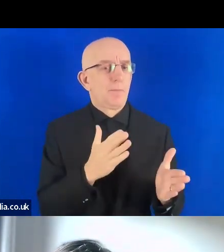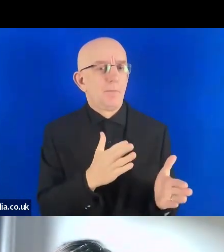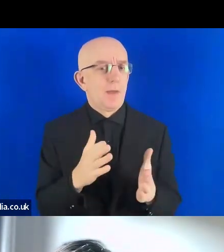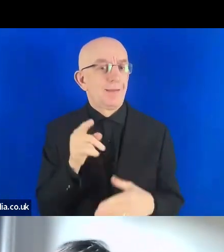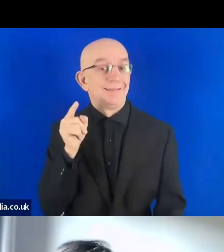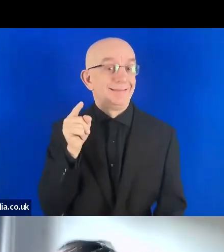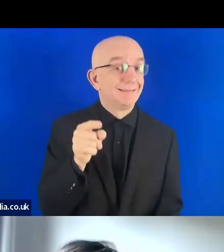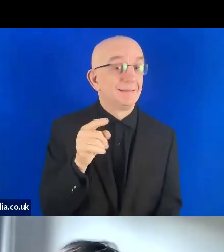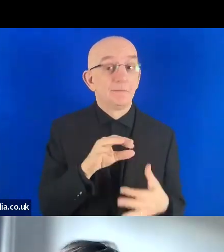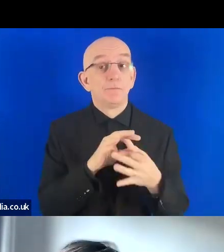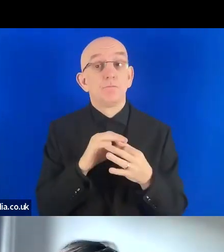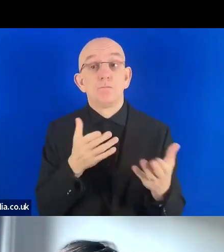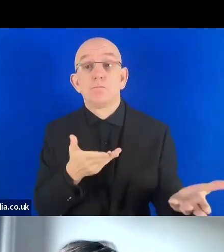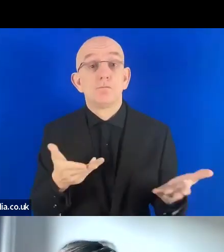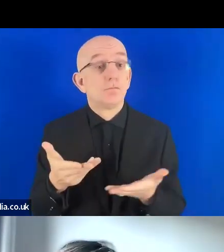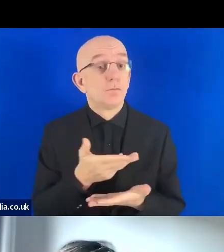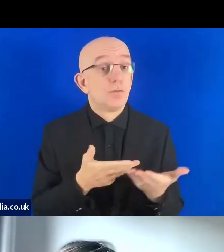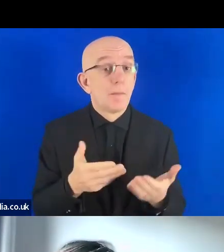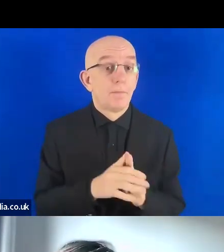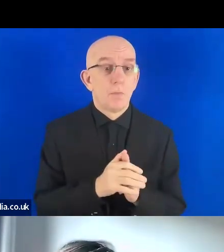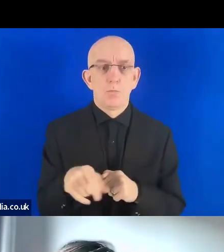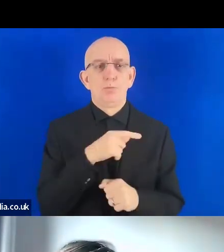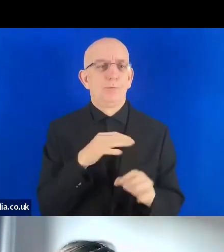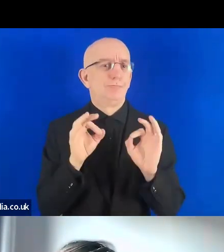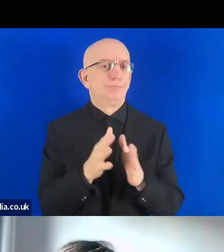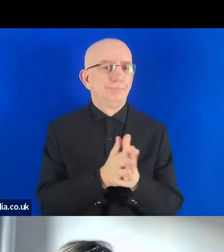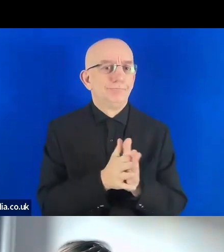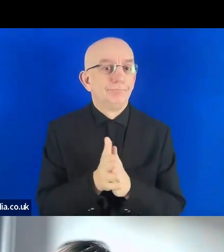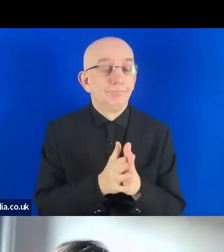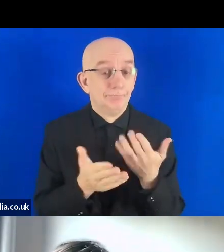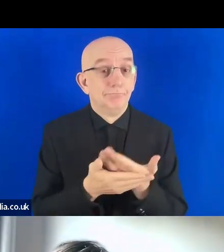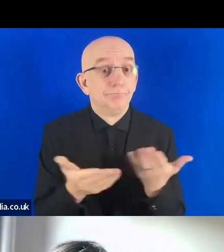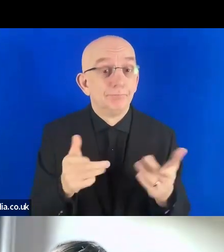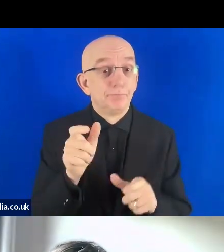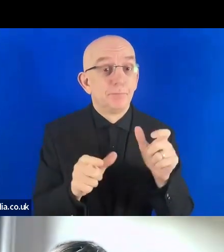So we're really excited for people to join. Put your name and where you're joining from in the chat.